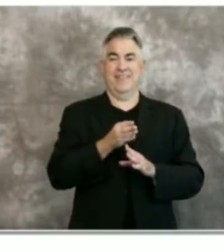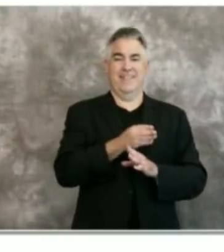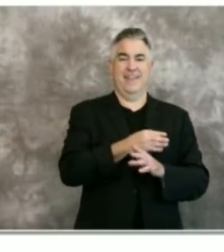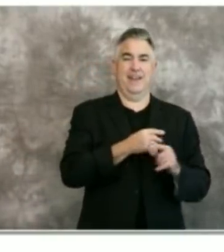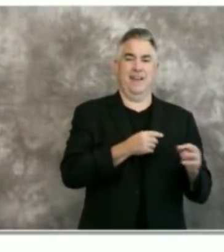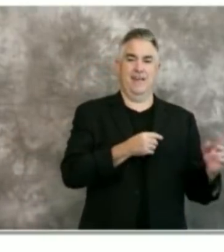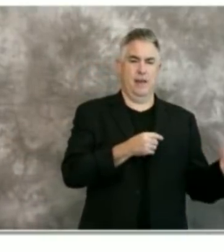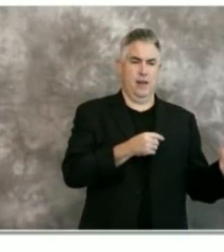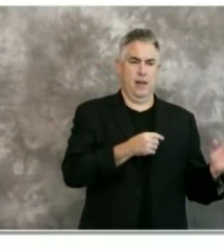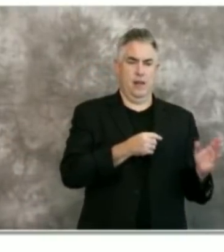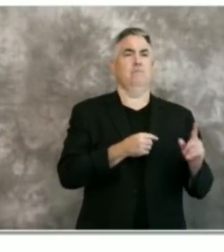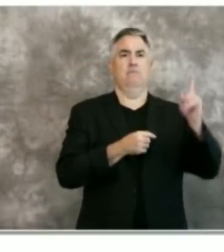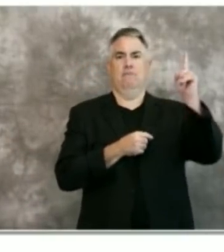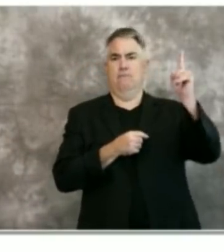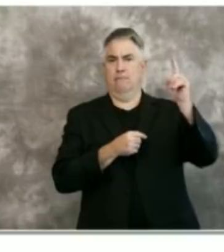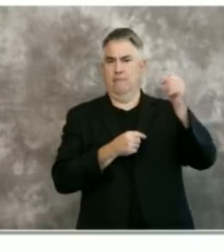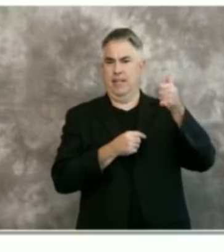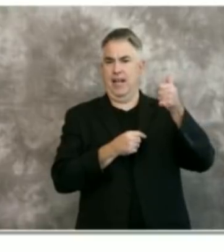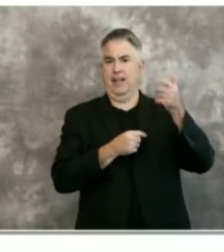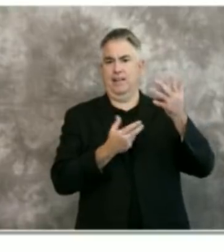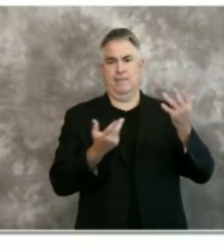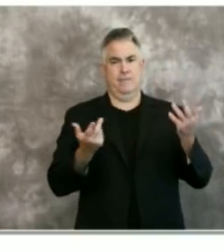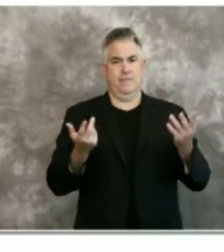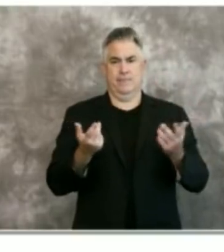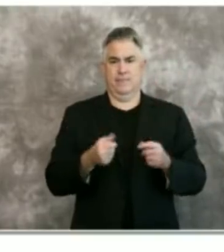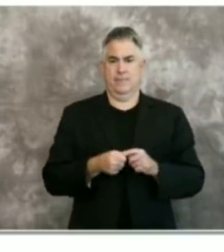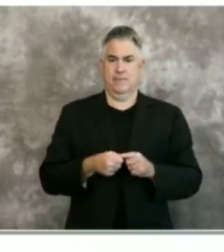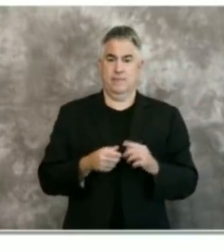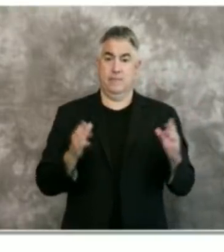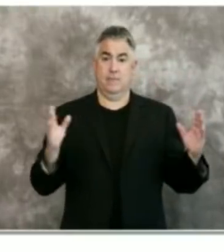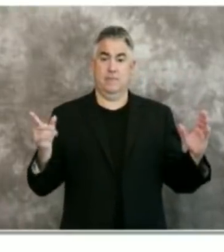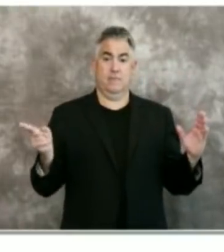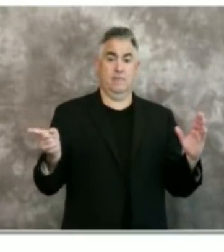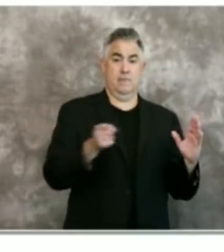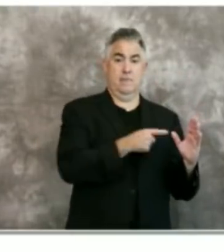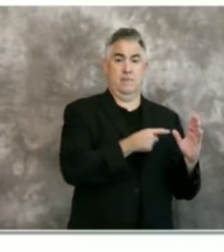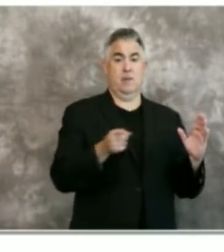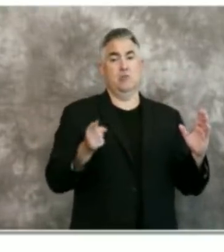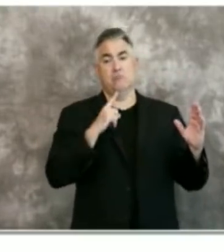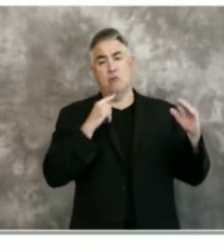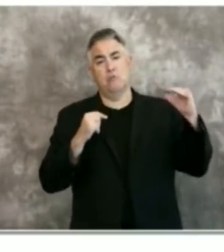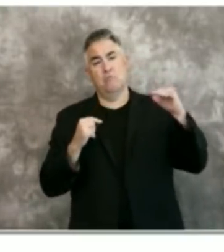JULY SECOND 2, ONE 1. AND THEN YOU SEE THE BEFORE JULY 1ST SO